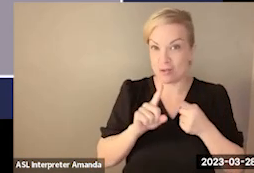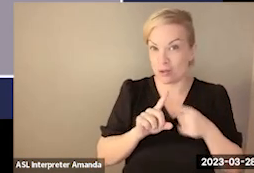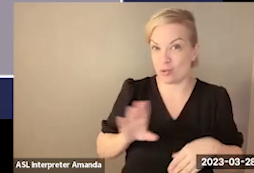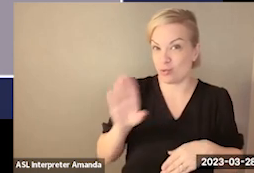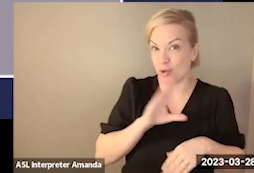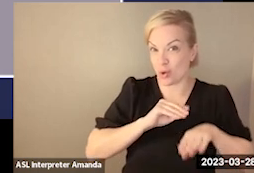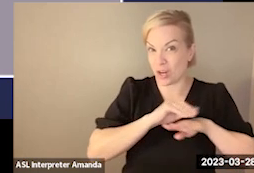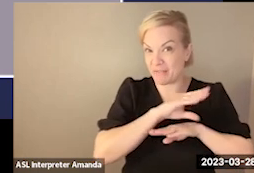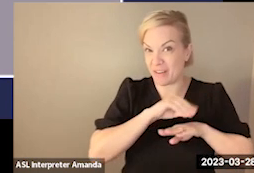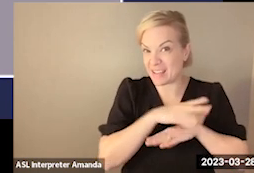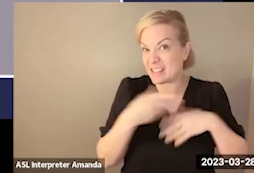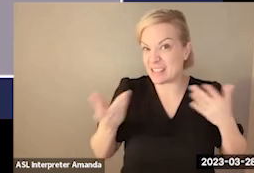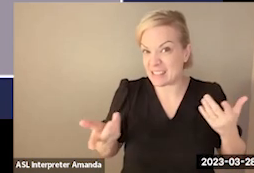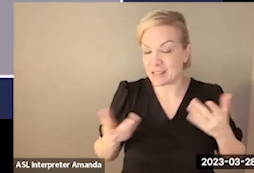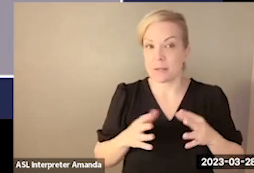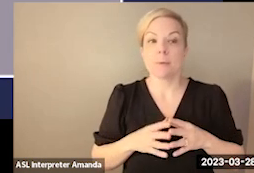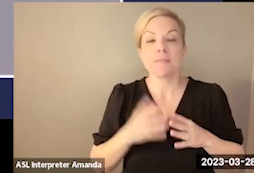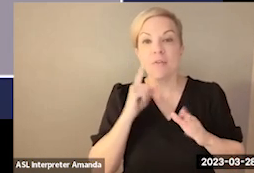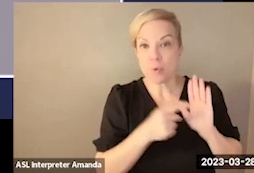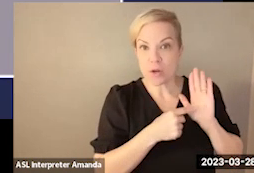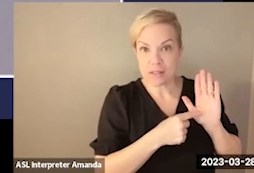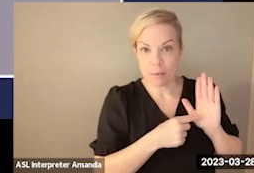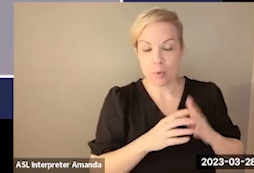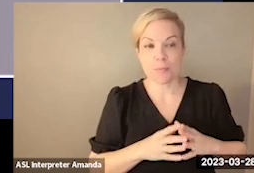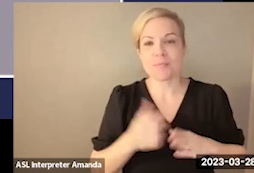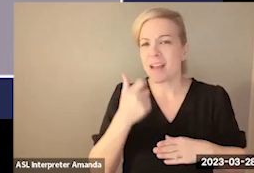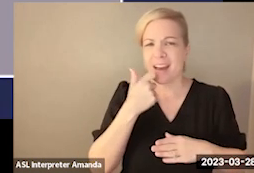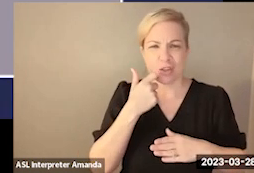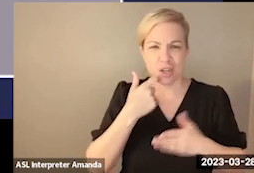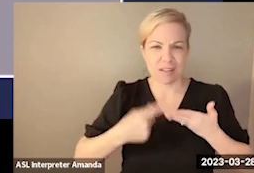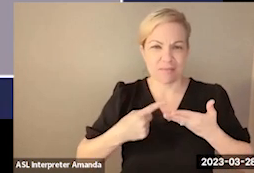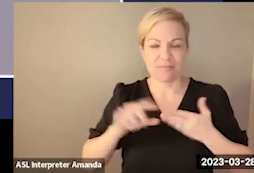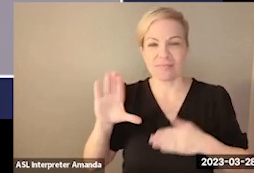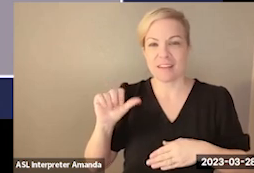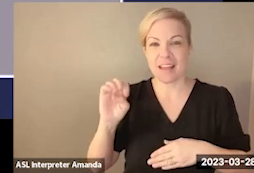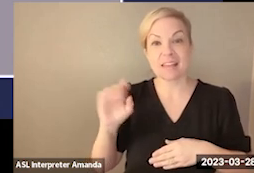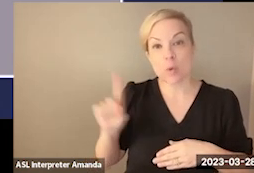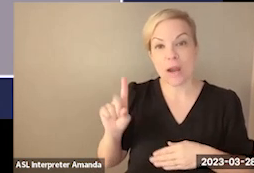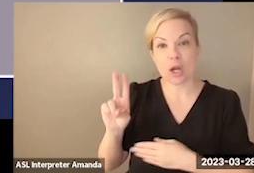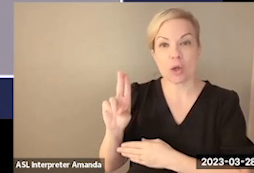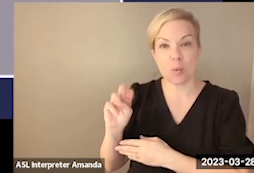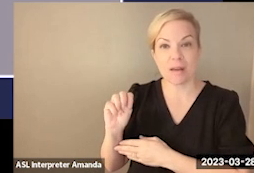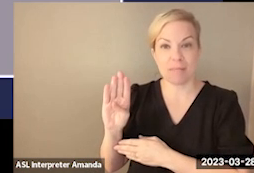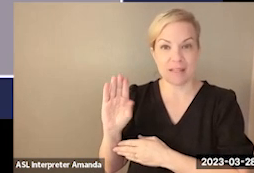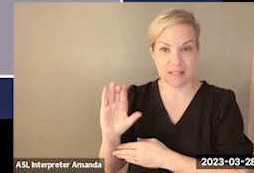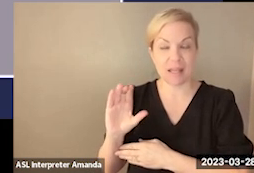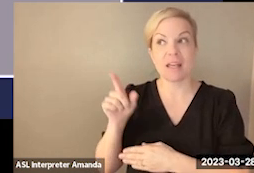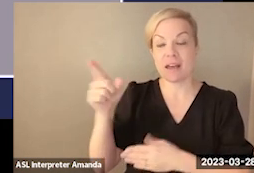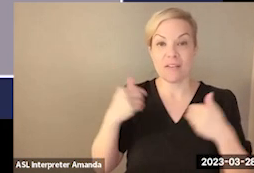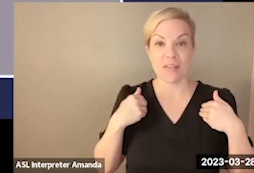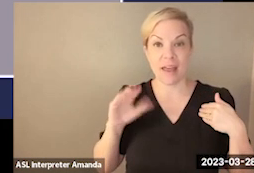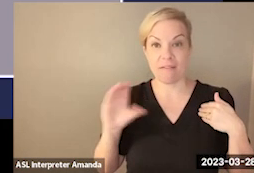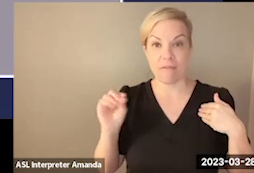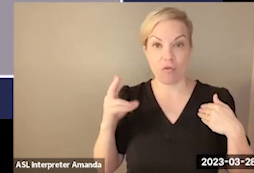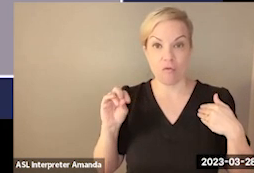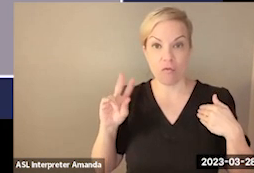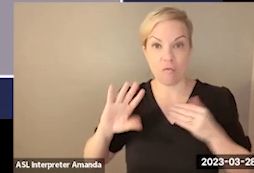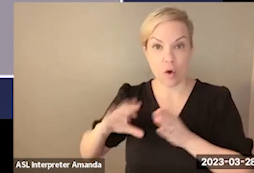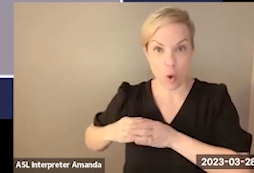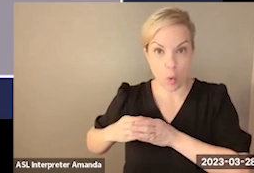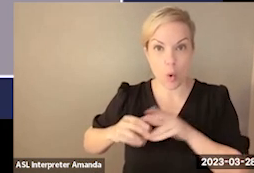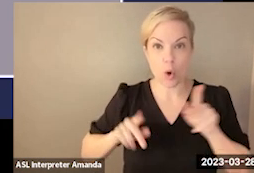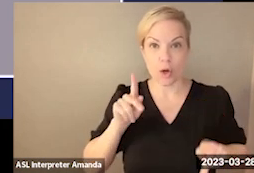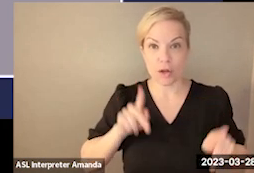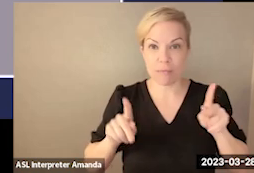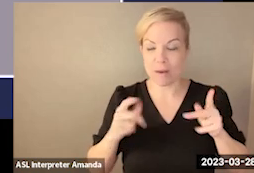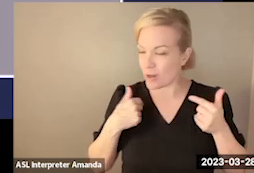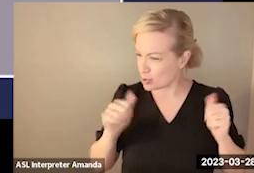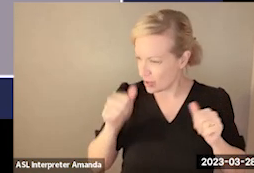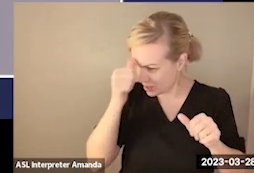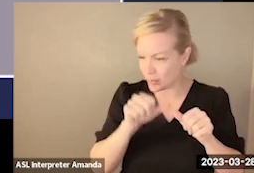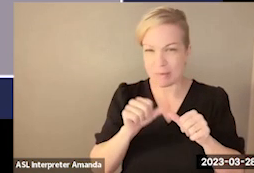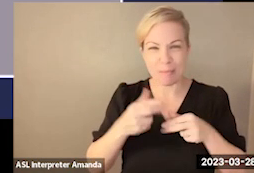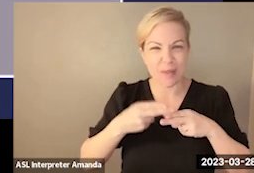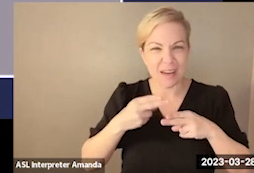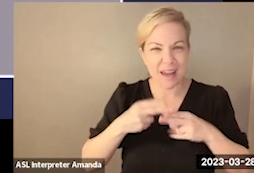Debbie Stine, Science & Technology Policy Academy: So you know. For example, I just talked about this case at Umbc, right where they have a cohort of people. I'm trying to remember what name of the program is, but it's like something scholars